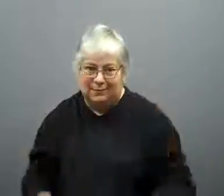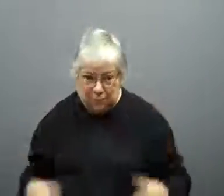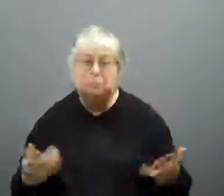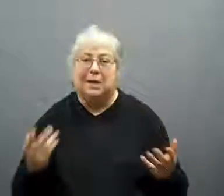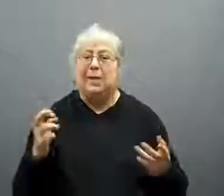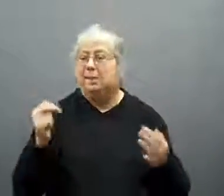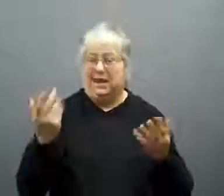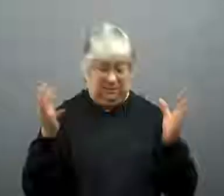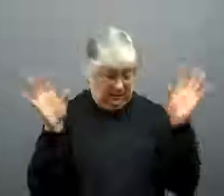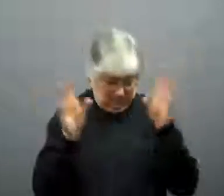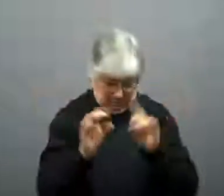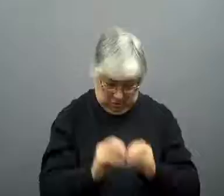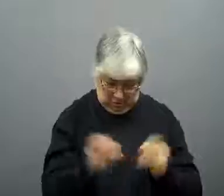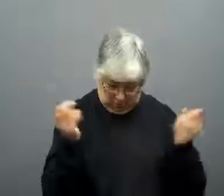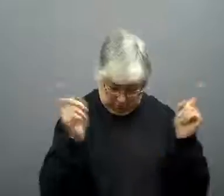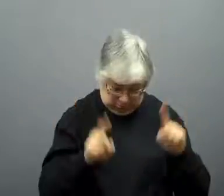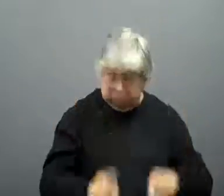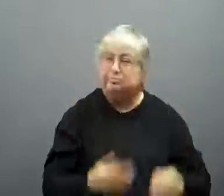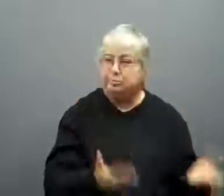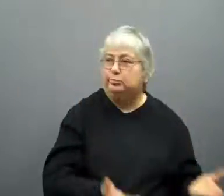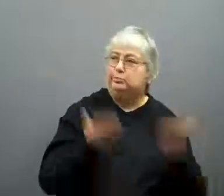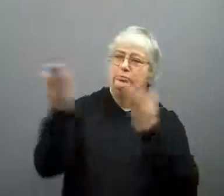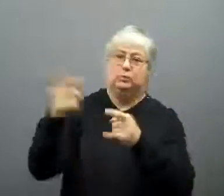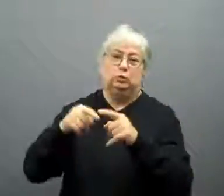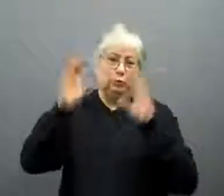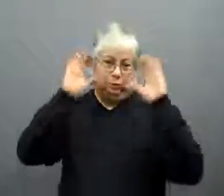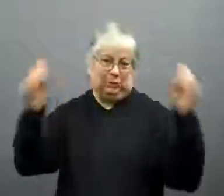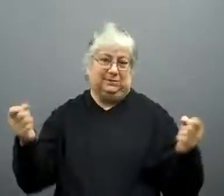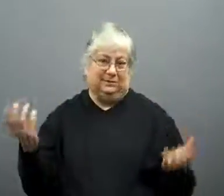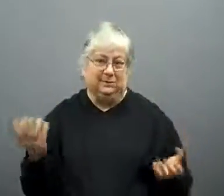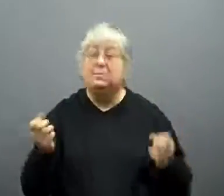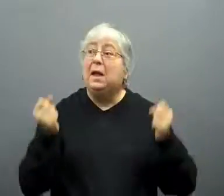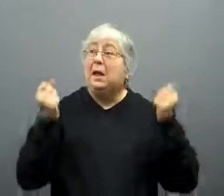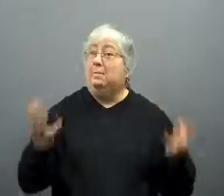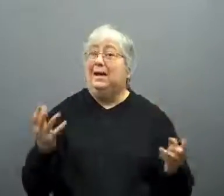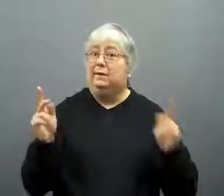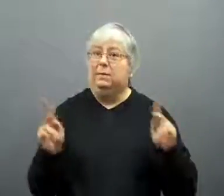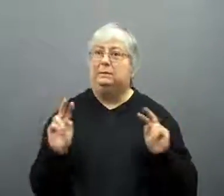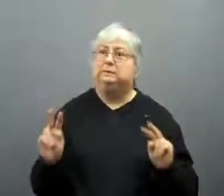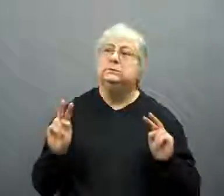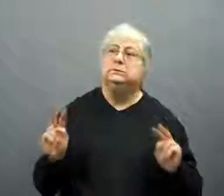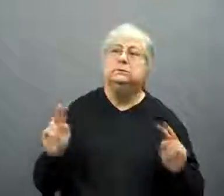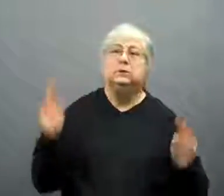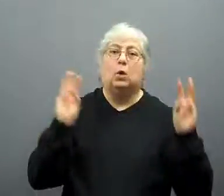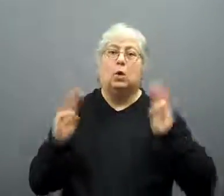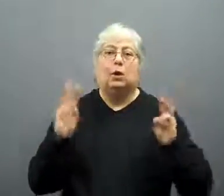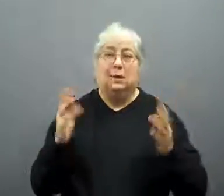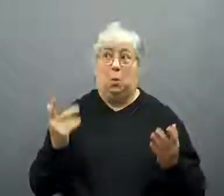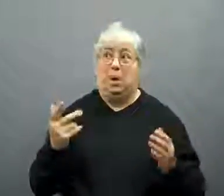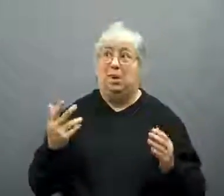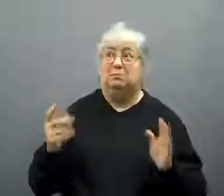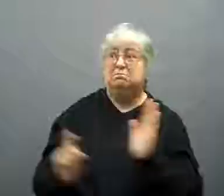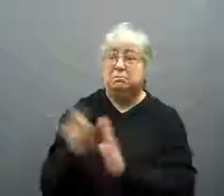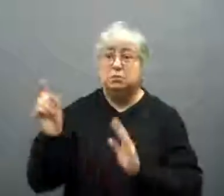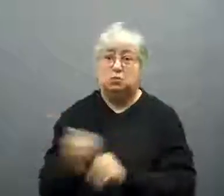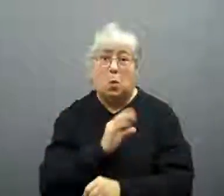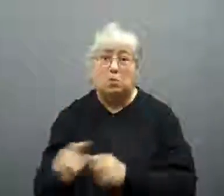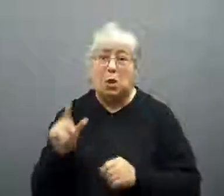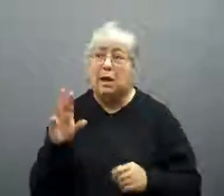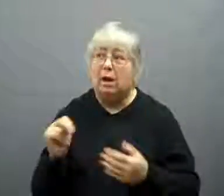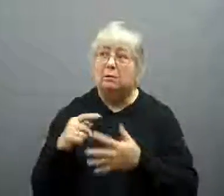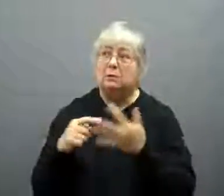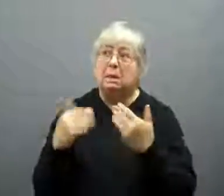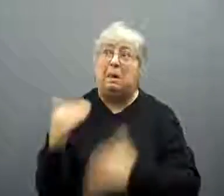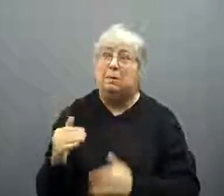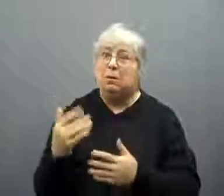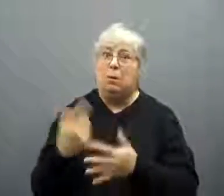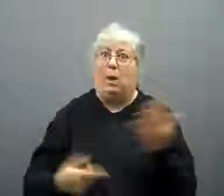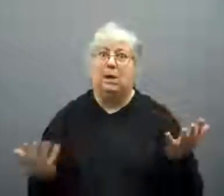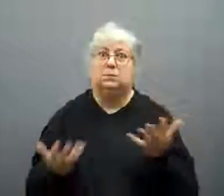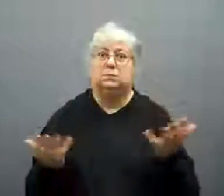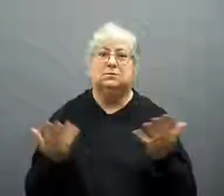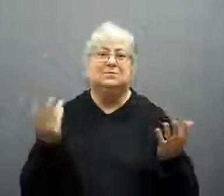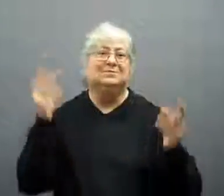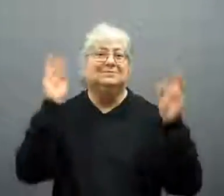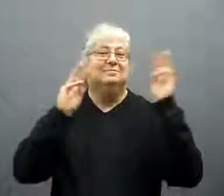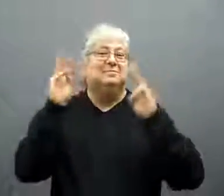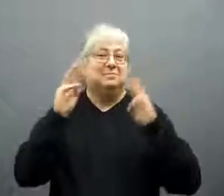They gave their conclusions to the president.